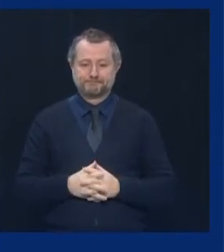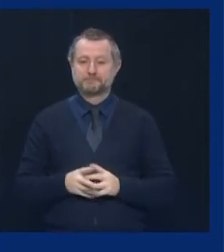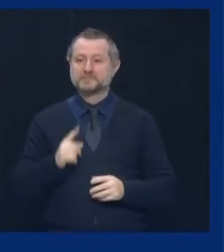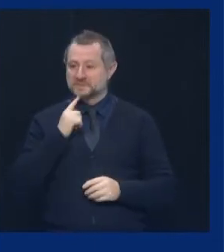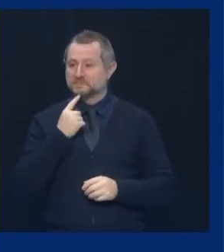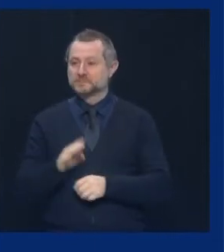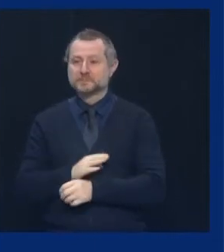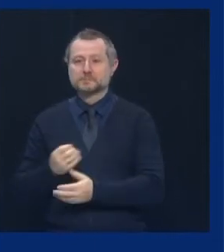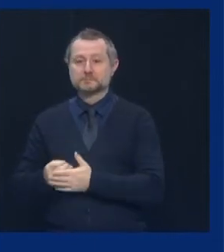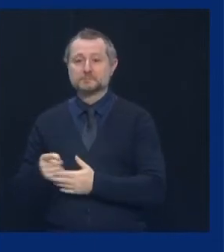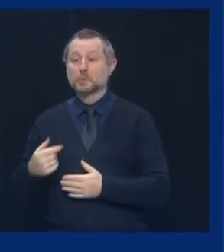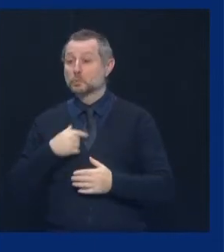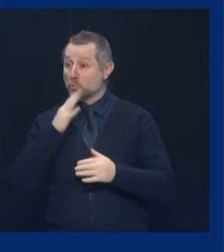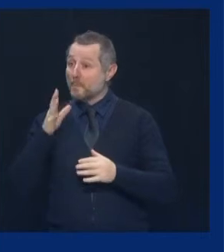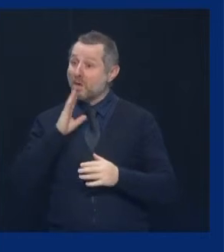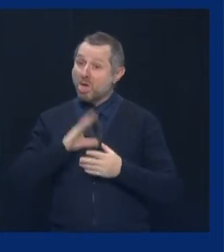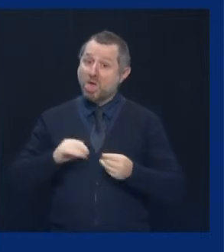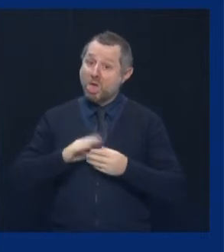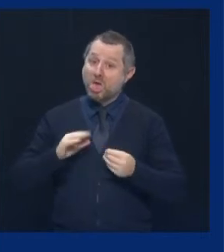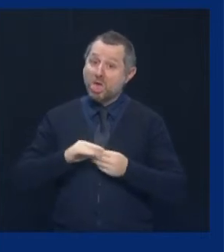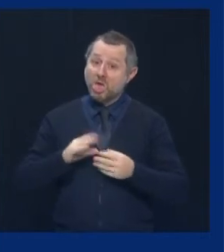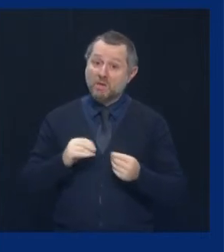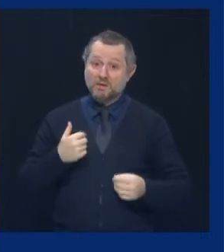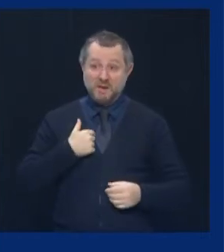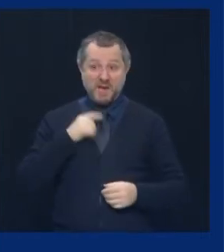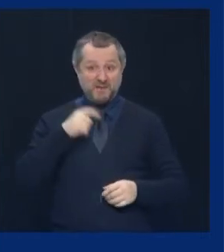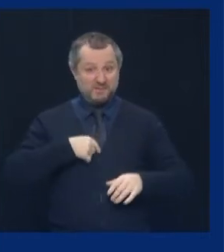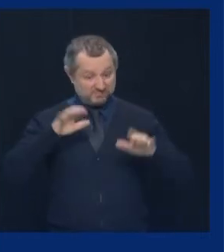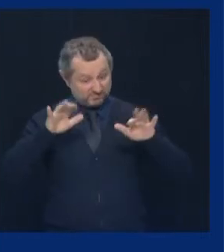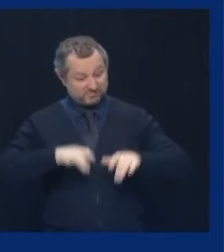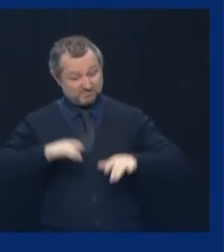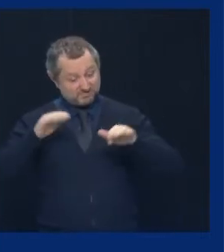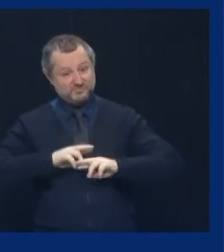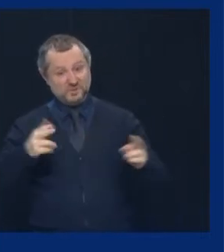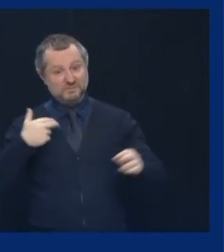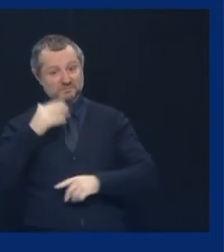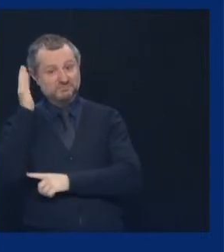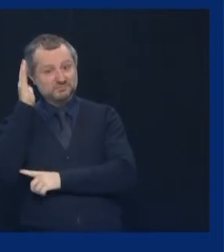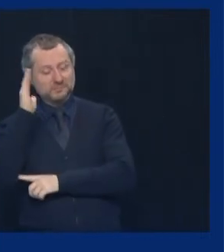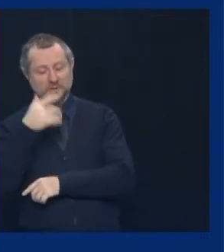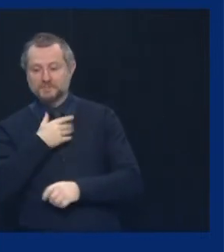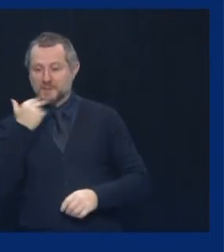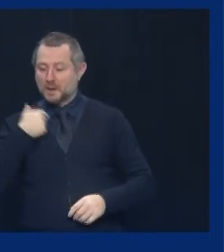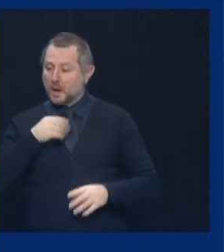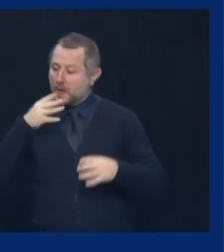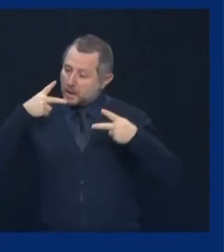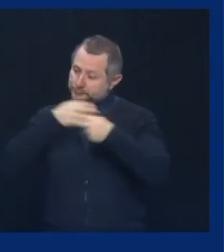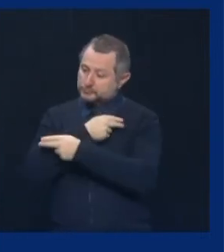VACCINES IS NOT ENOUGH. AND I'M SAYING TOO MUCH ABOUT THIS BECAUSE I'M WRITING THE